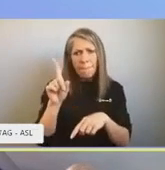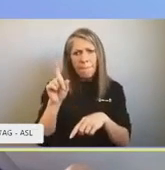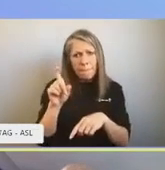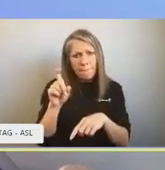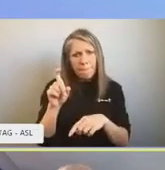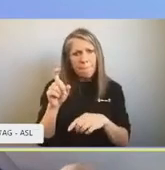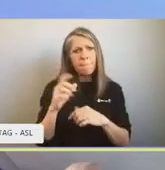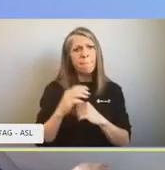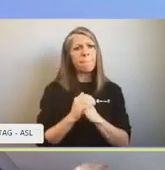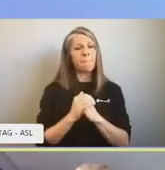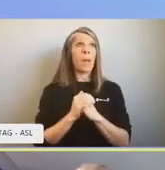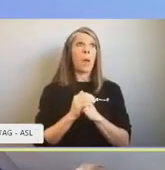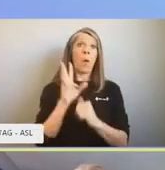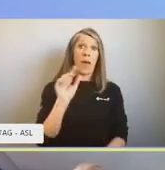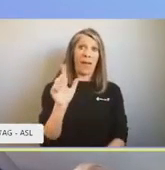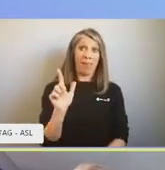the voting options already